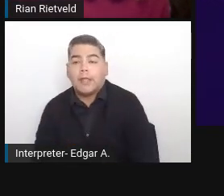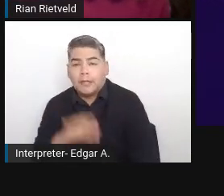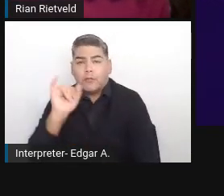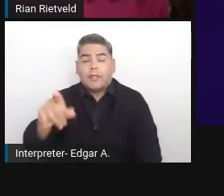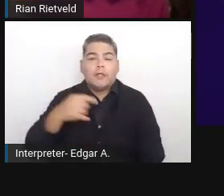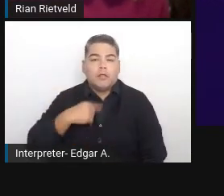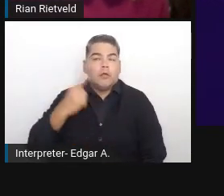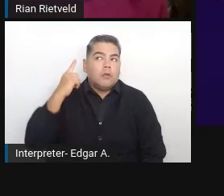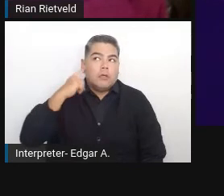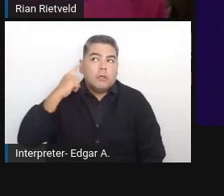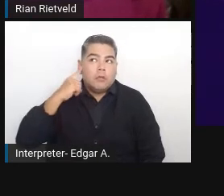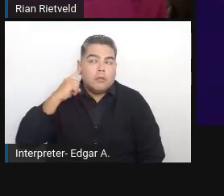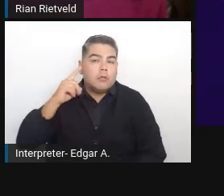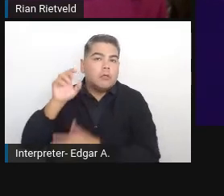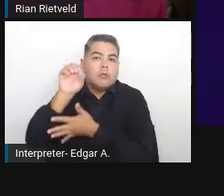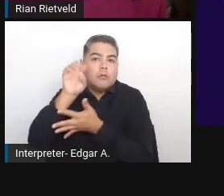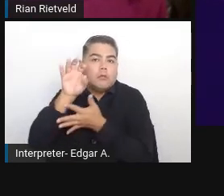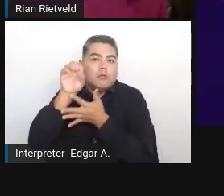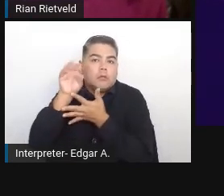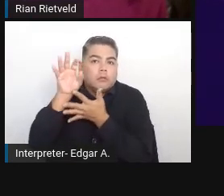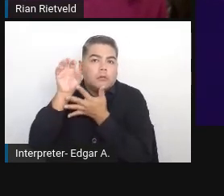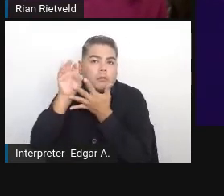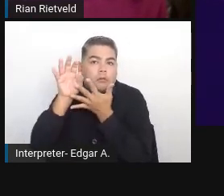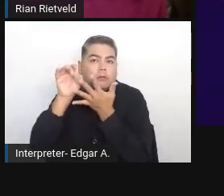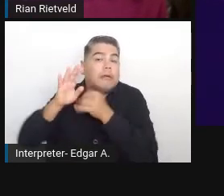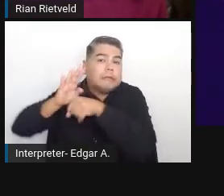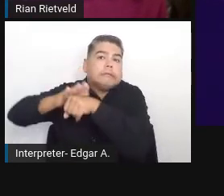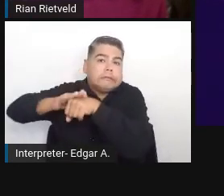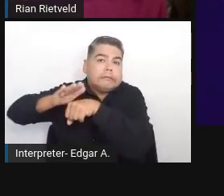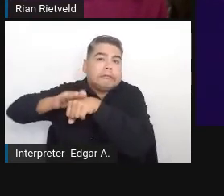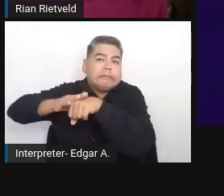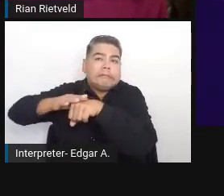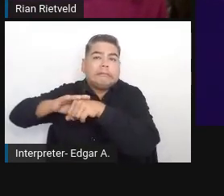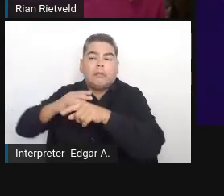If you're blind, you also get the notification that